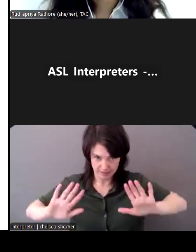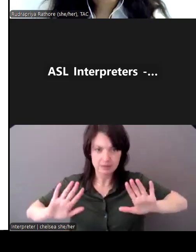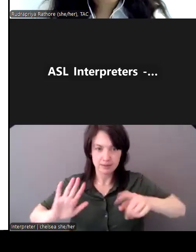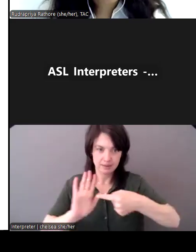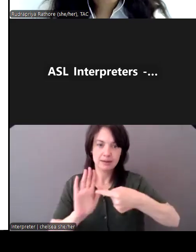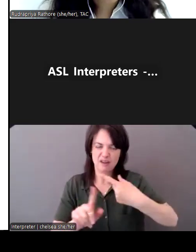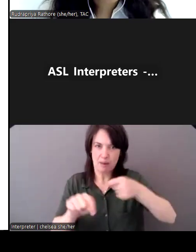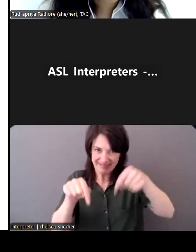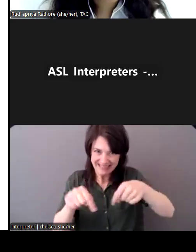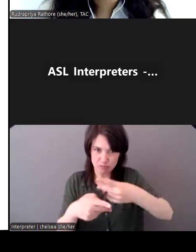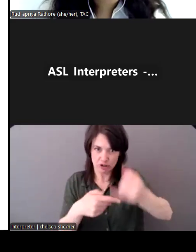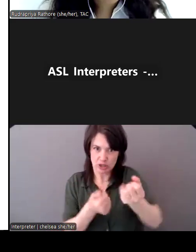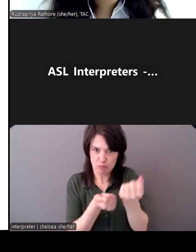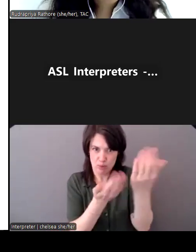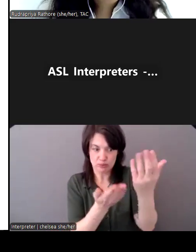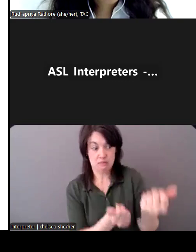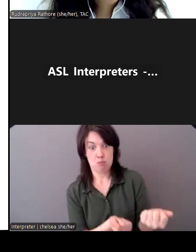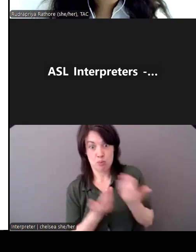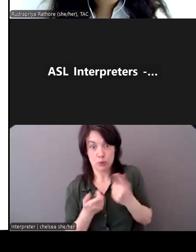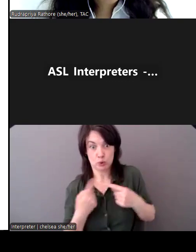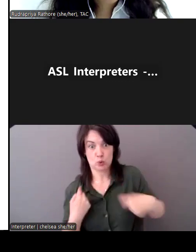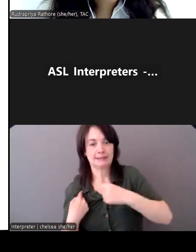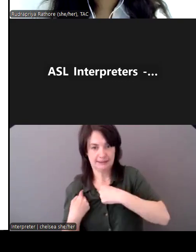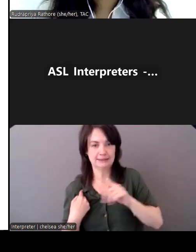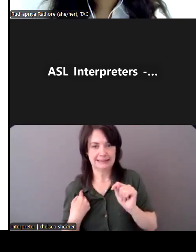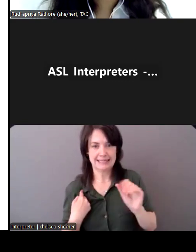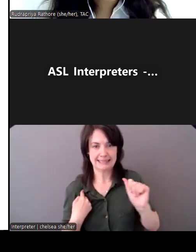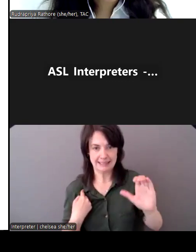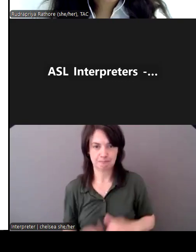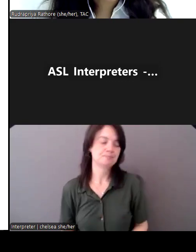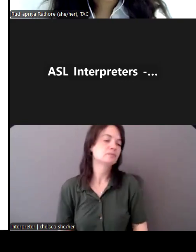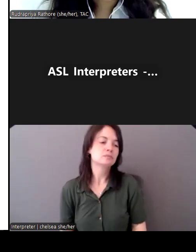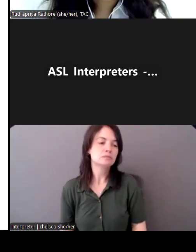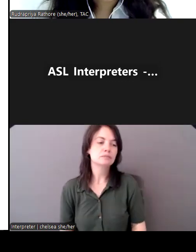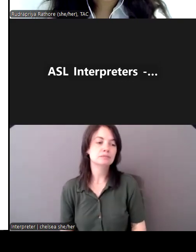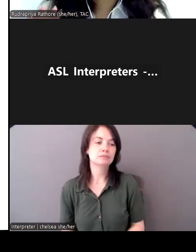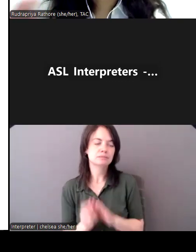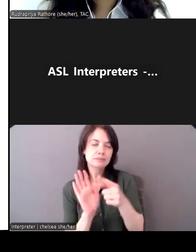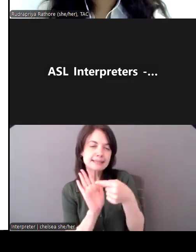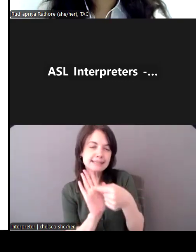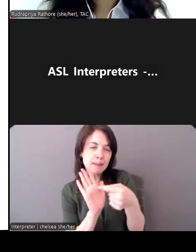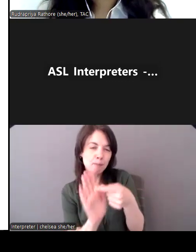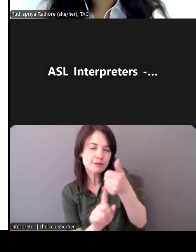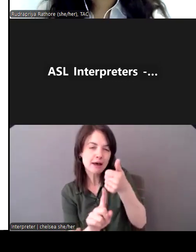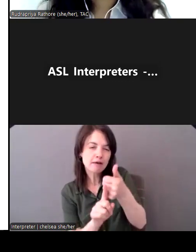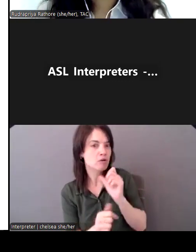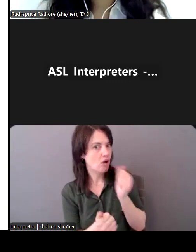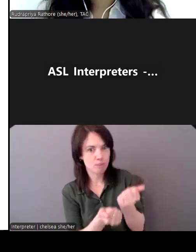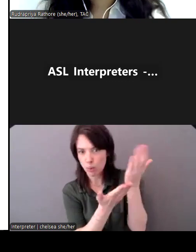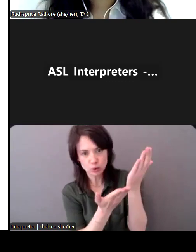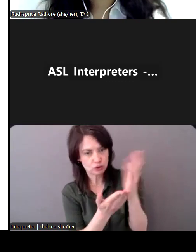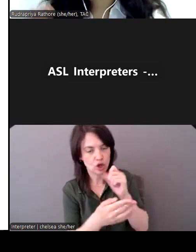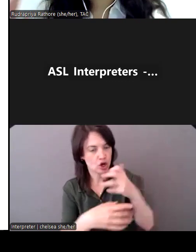proposing the sample um again it's not a proposal not a summary it's not an overview